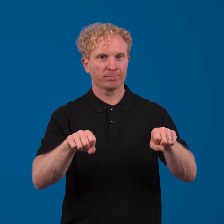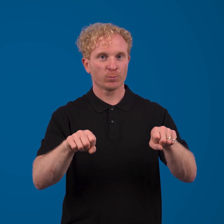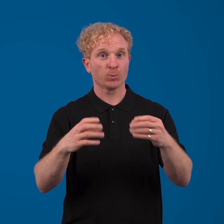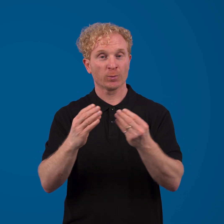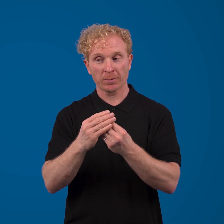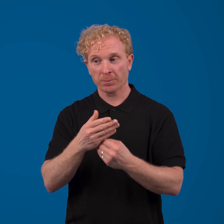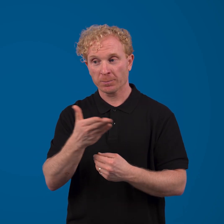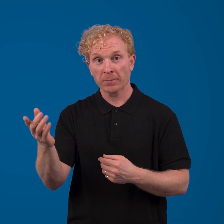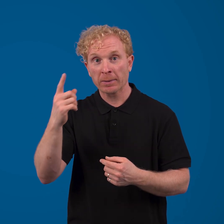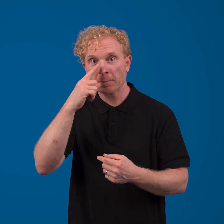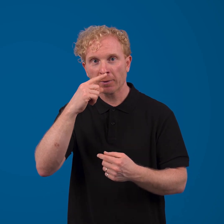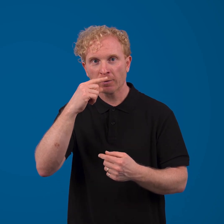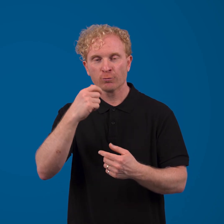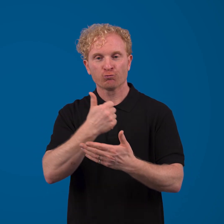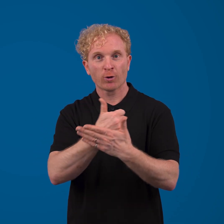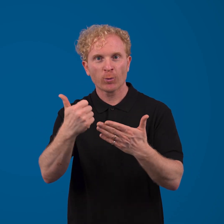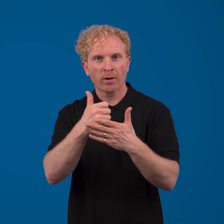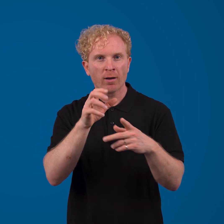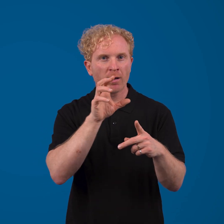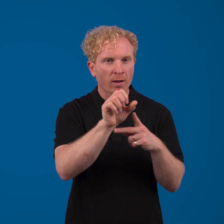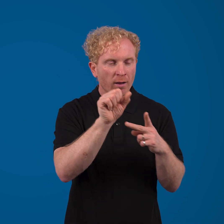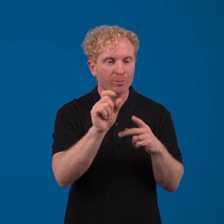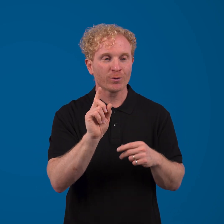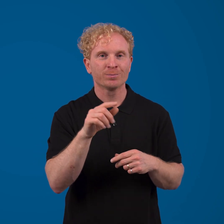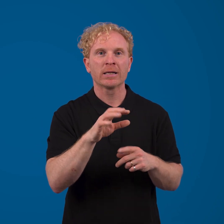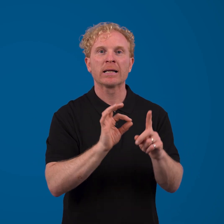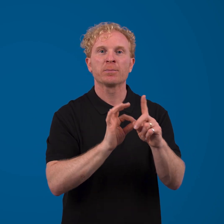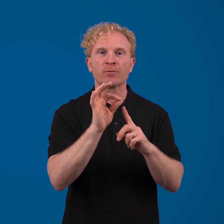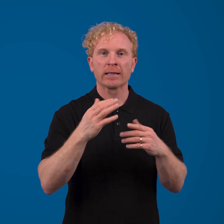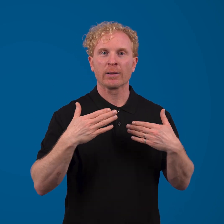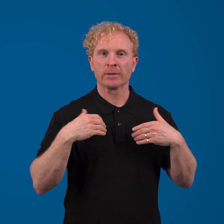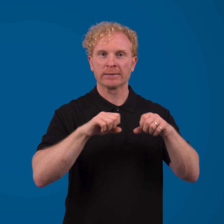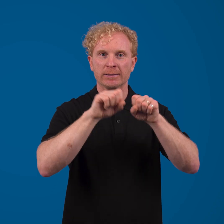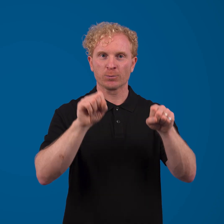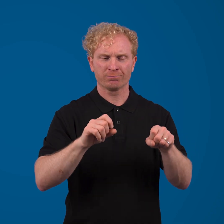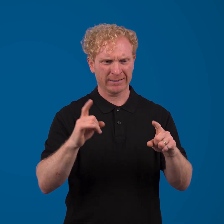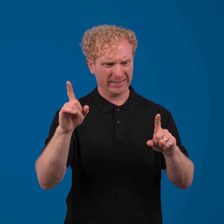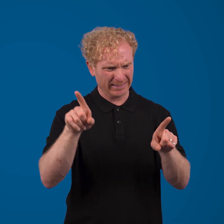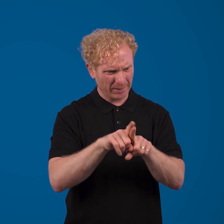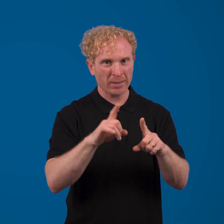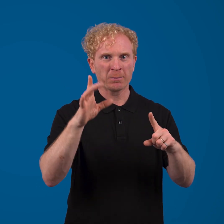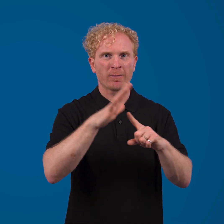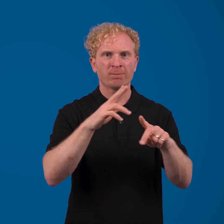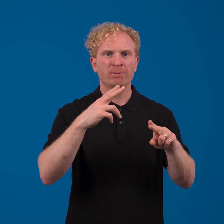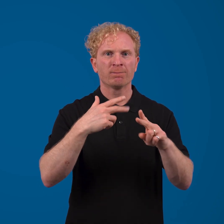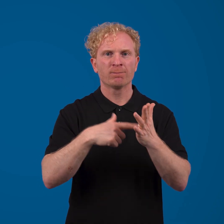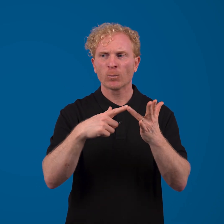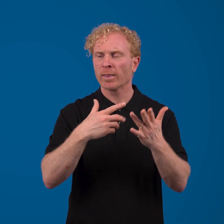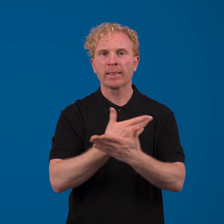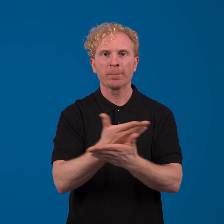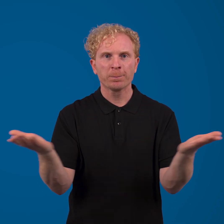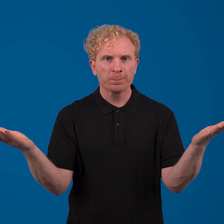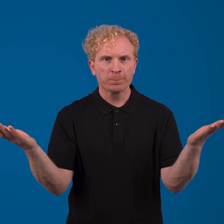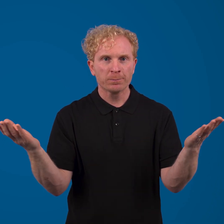with people regularly identifying improving the health system as important to them.